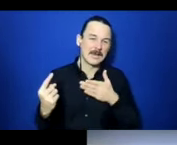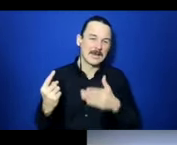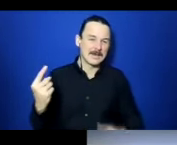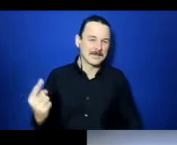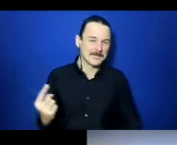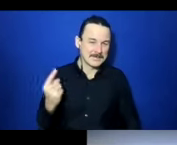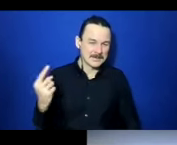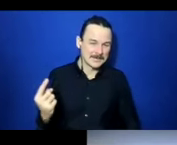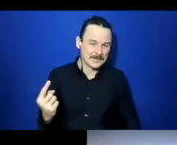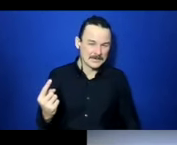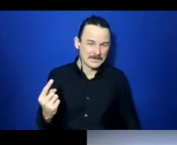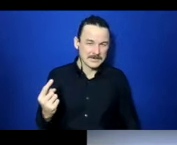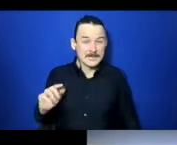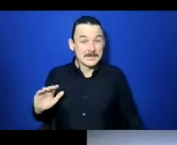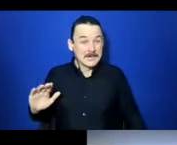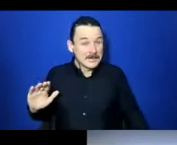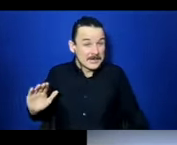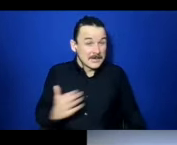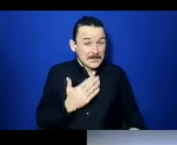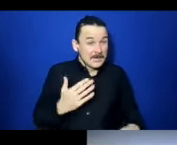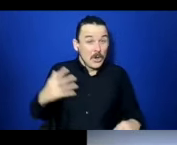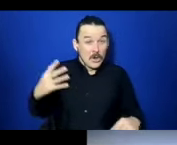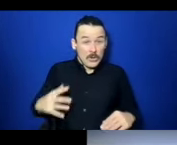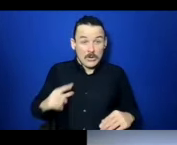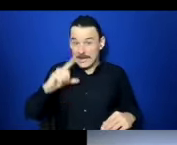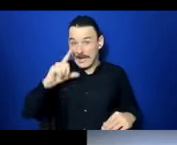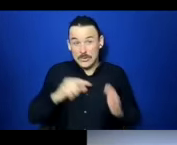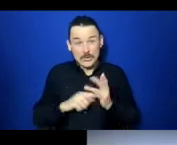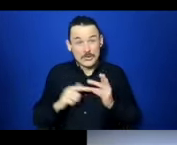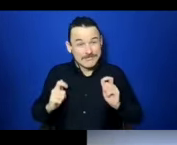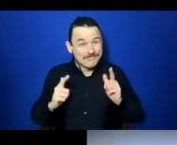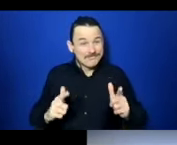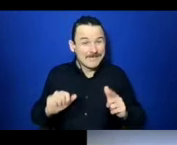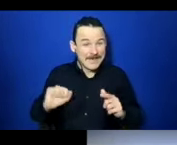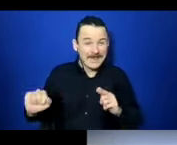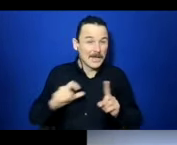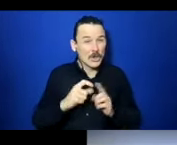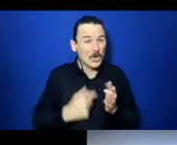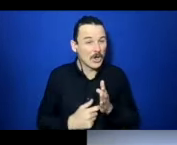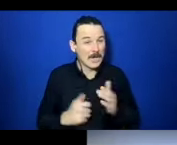to their doctor's appointment and not need a stranger to show them where the doctor's